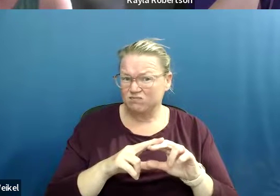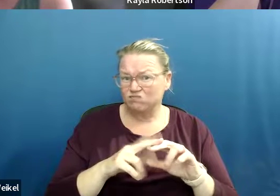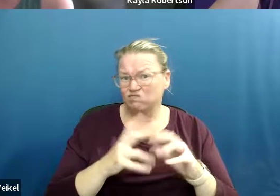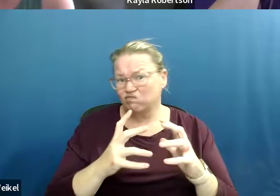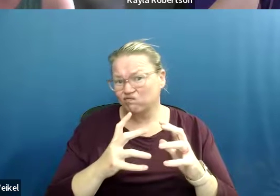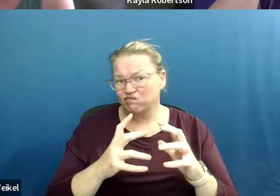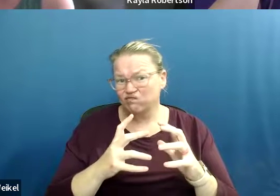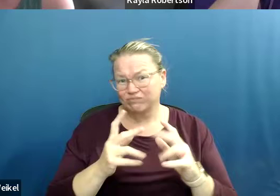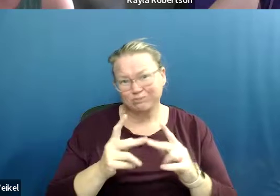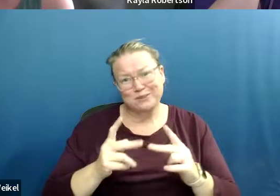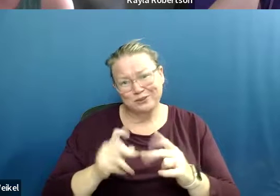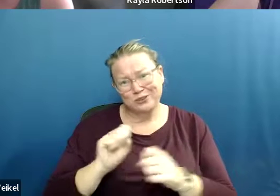Harm (He/Him): Position! So